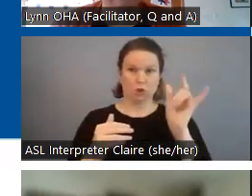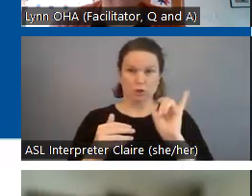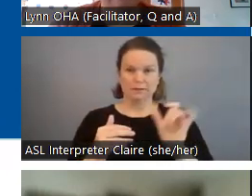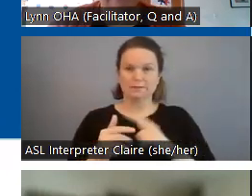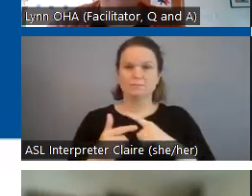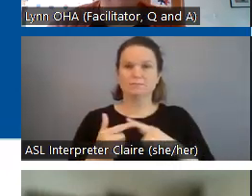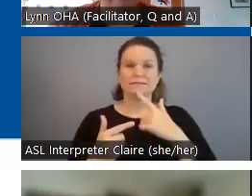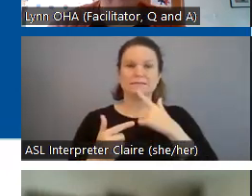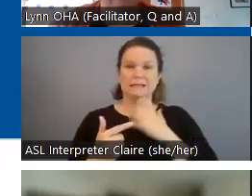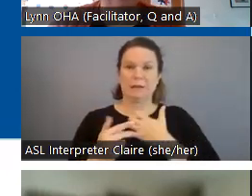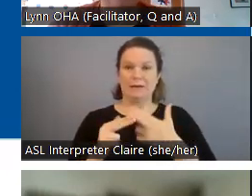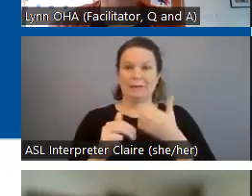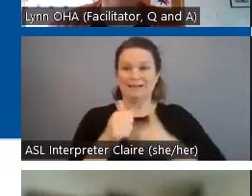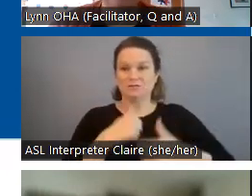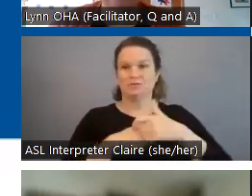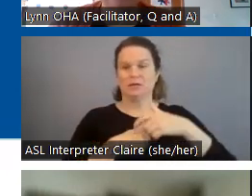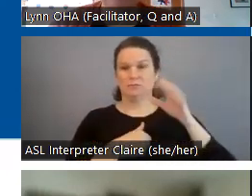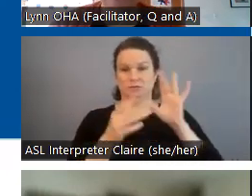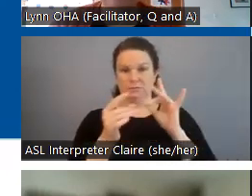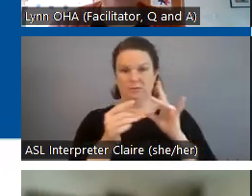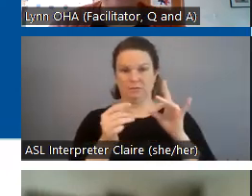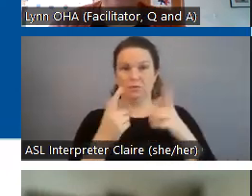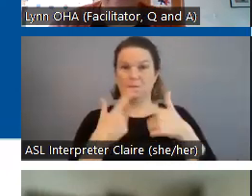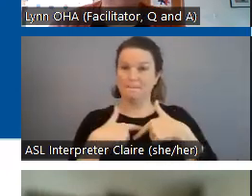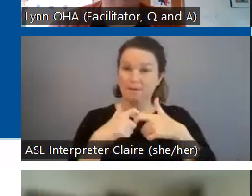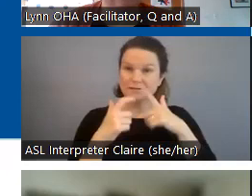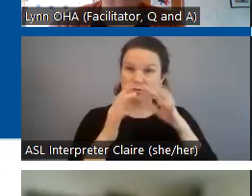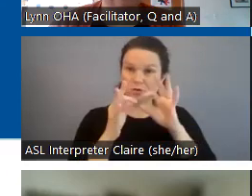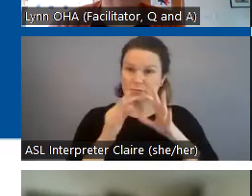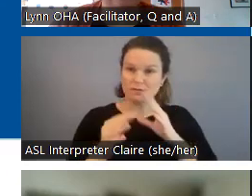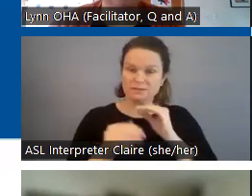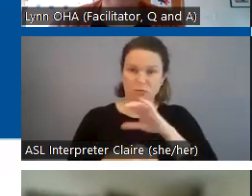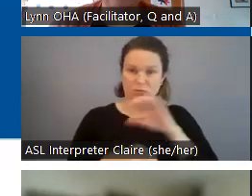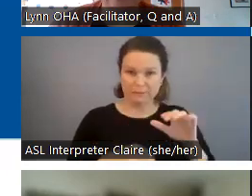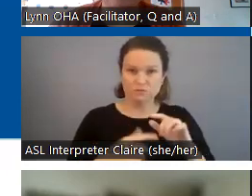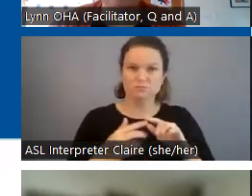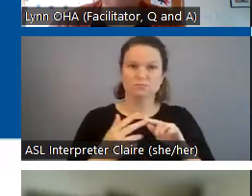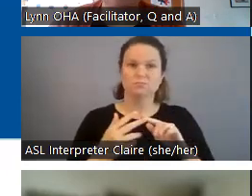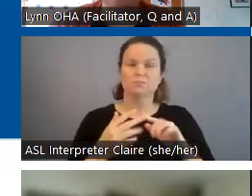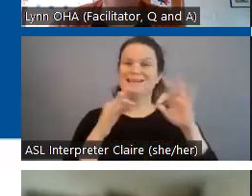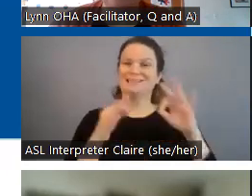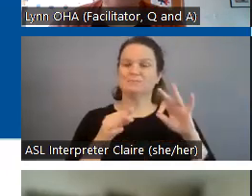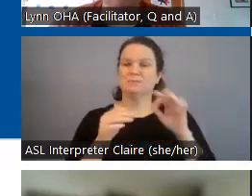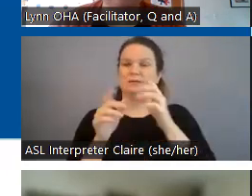names each time we speak, pausing for interpreters and closed captioning, and